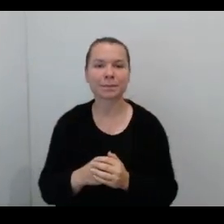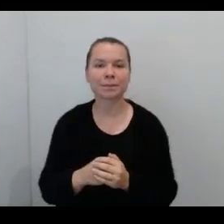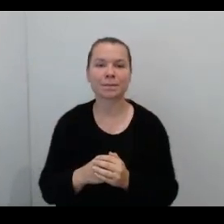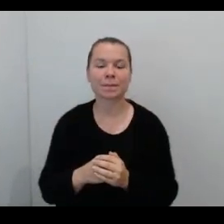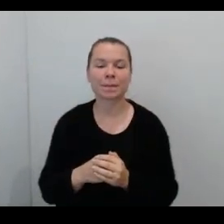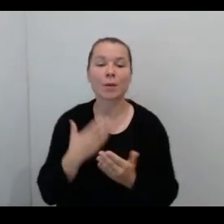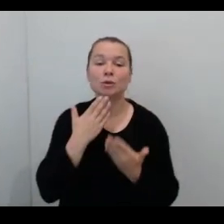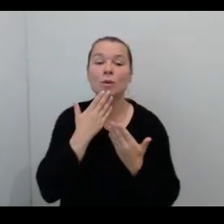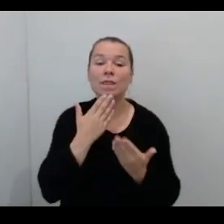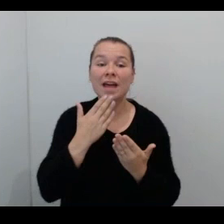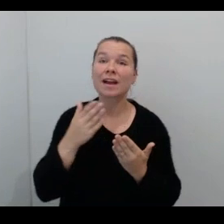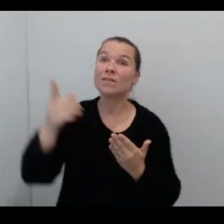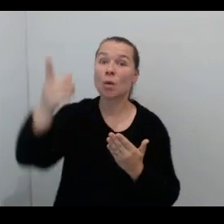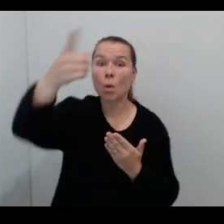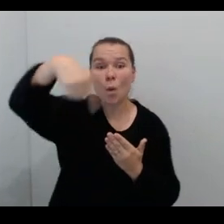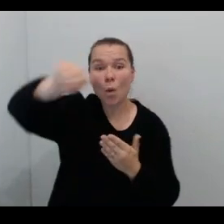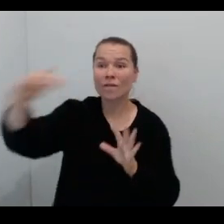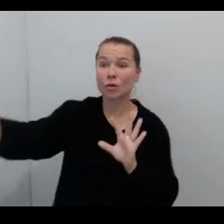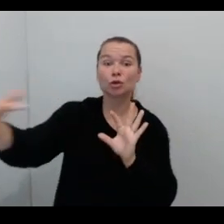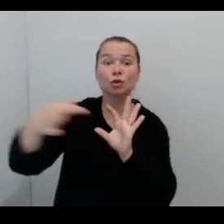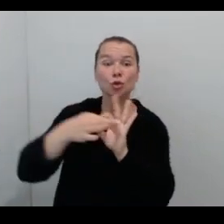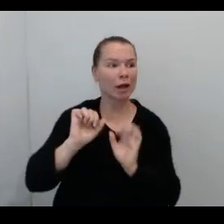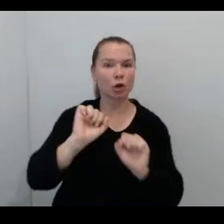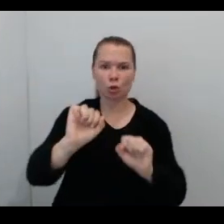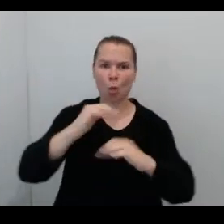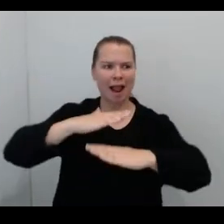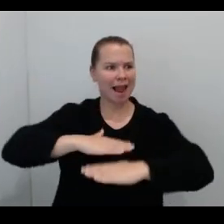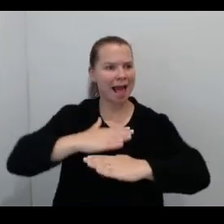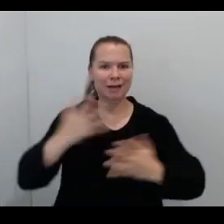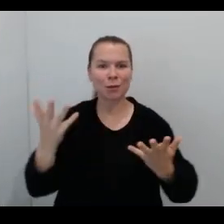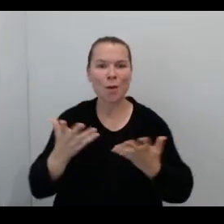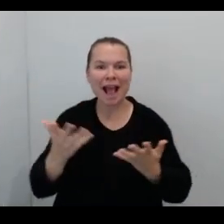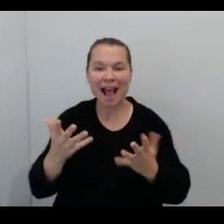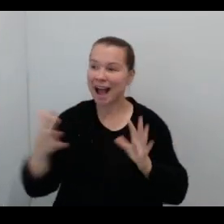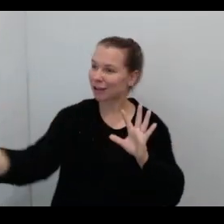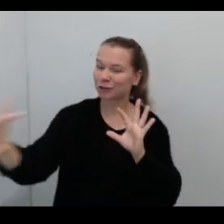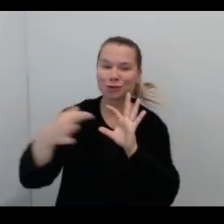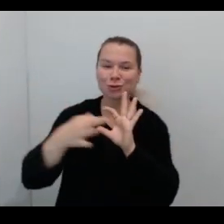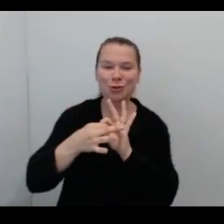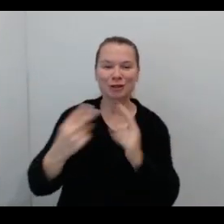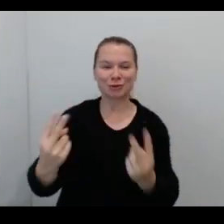land where you are linking in from online today.